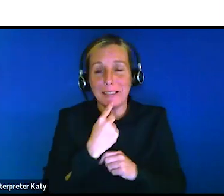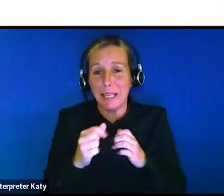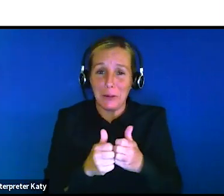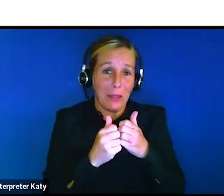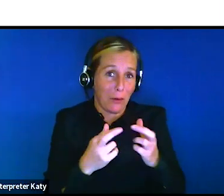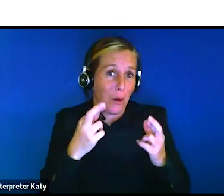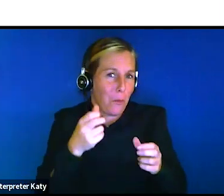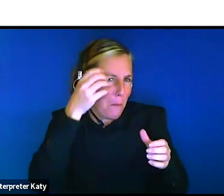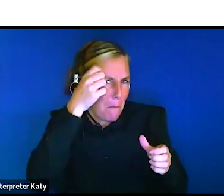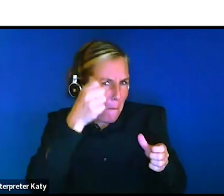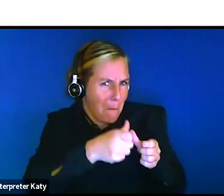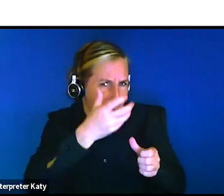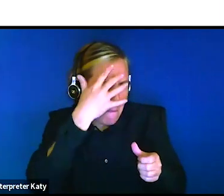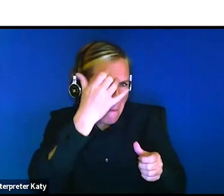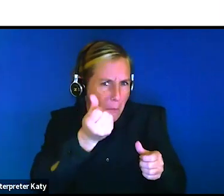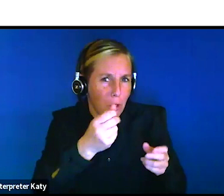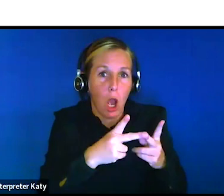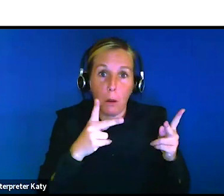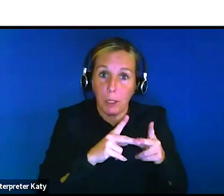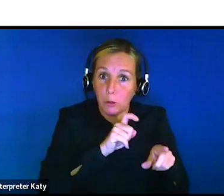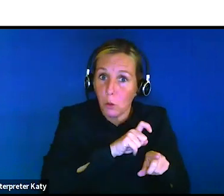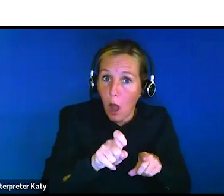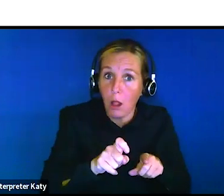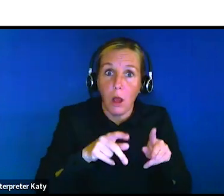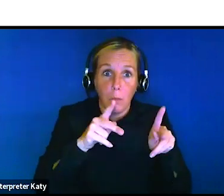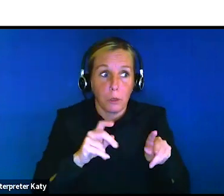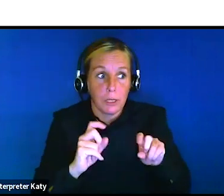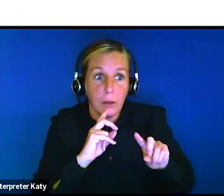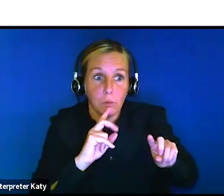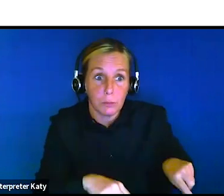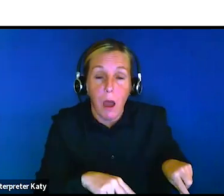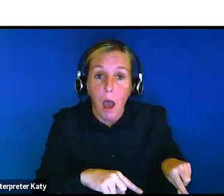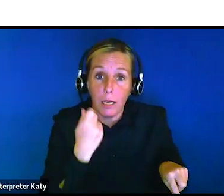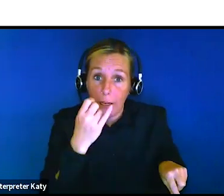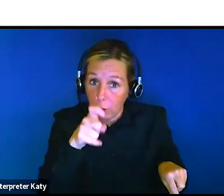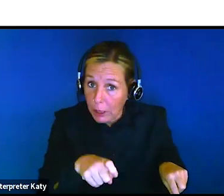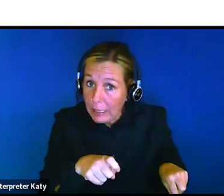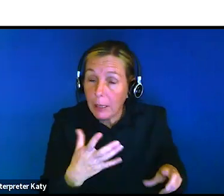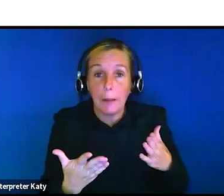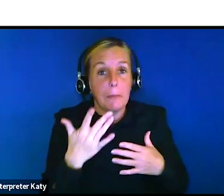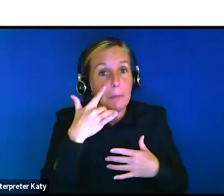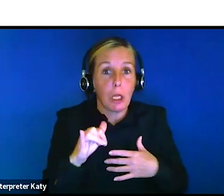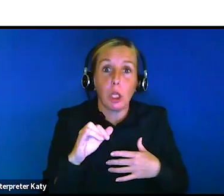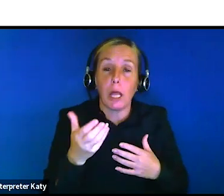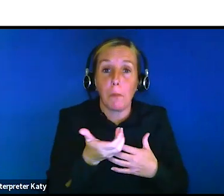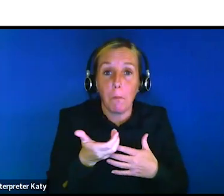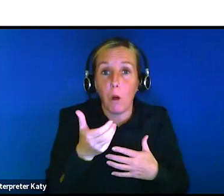but a place to call someone that can respond to you if that is what is needed. That may look like mobile crisis, can look like other things,